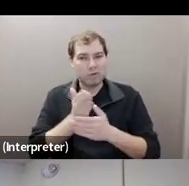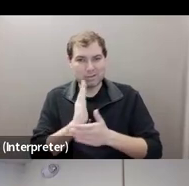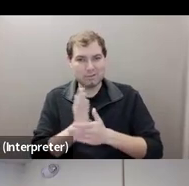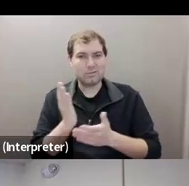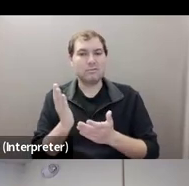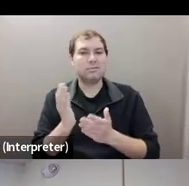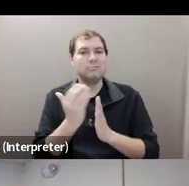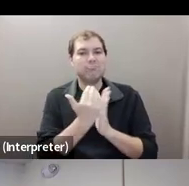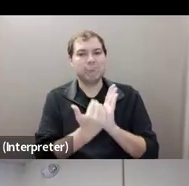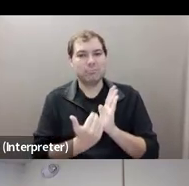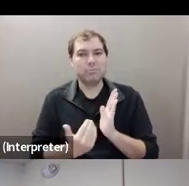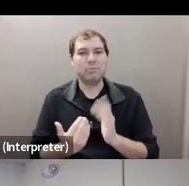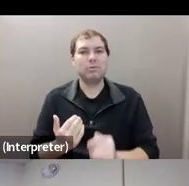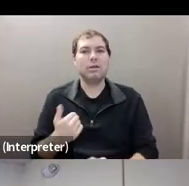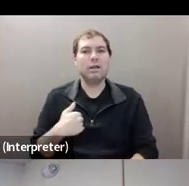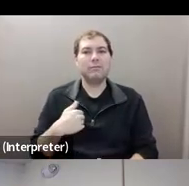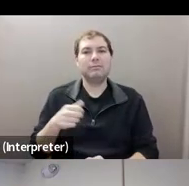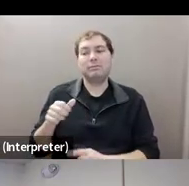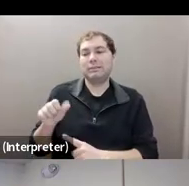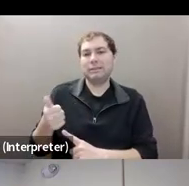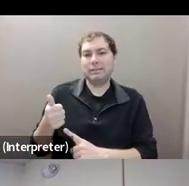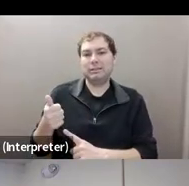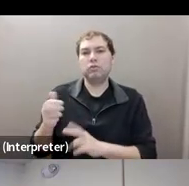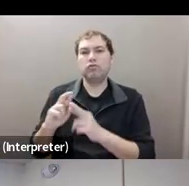17036717673: can 17036717673: regional 17036717673: Ada centers.